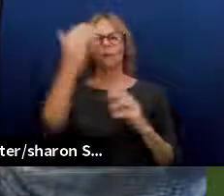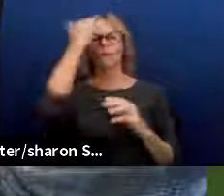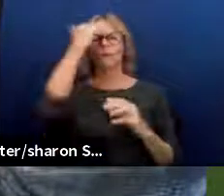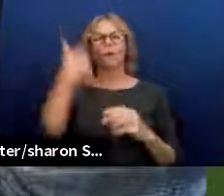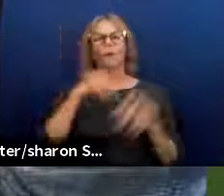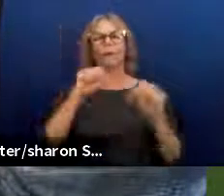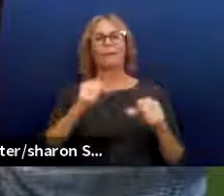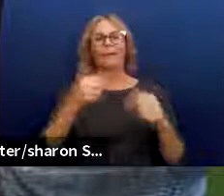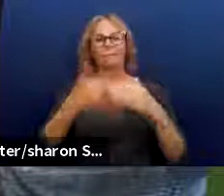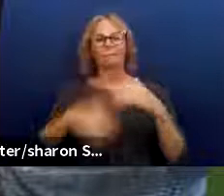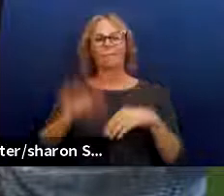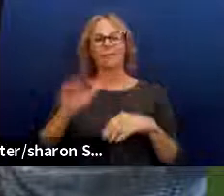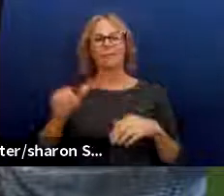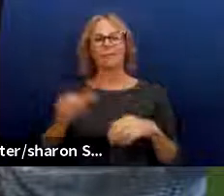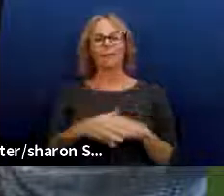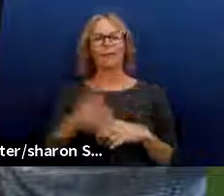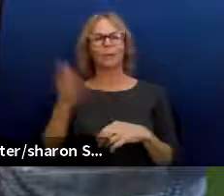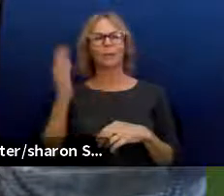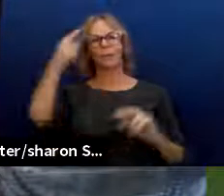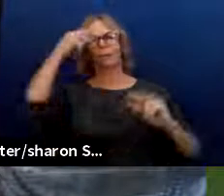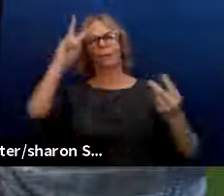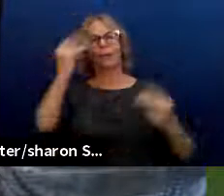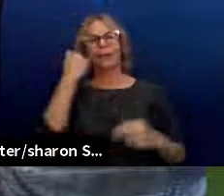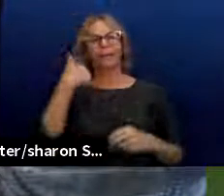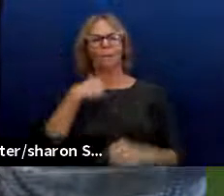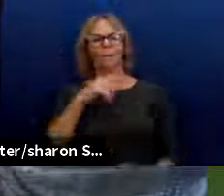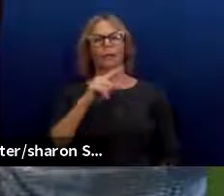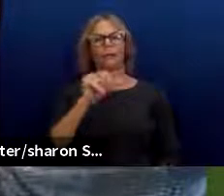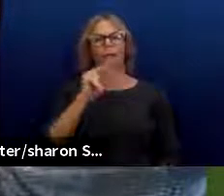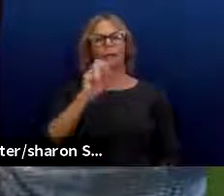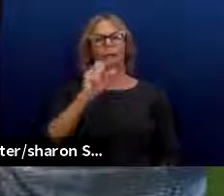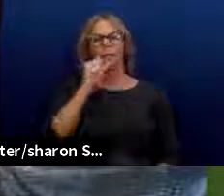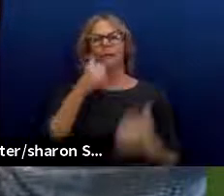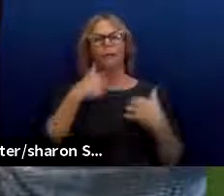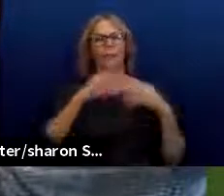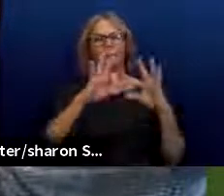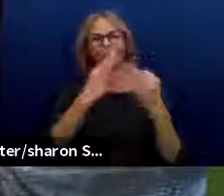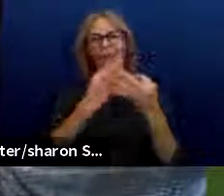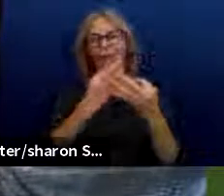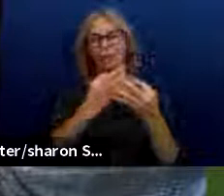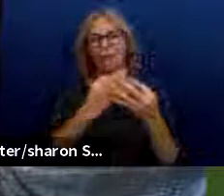children. There used to be this misconception that if we were trans, we weren't capable of having a family. And that's, that's a lie. We